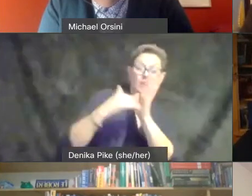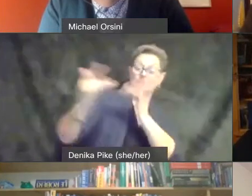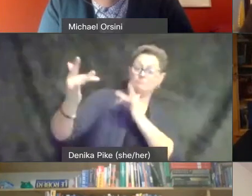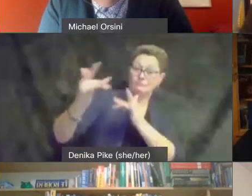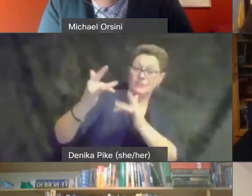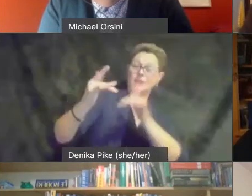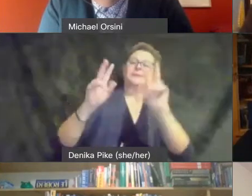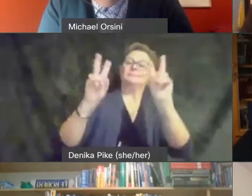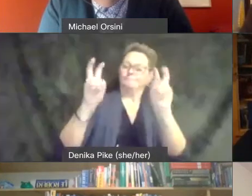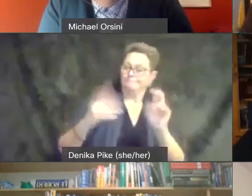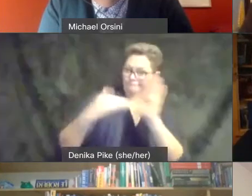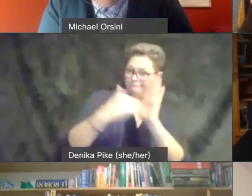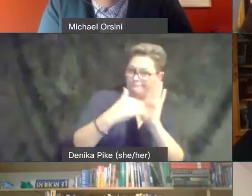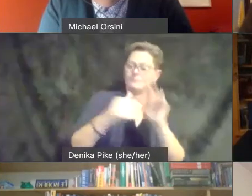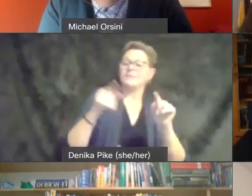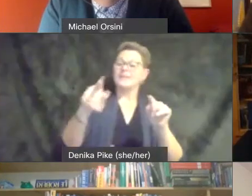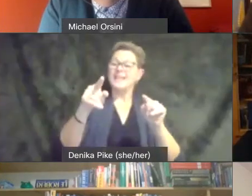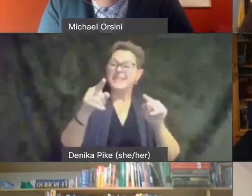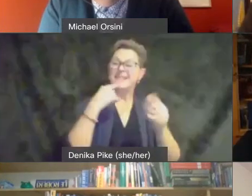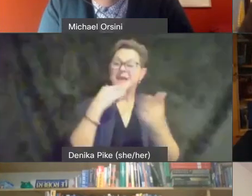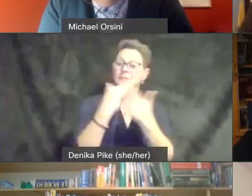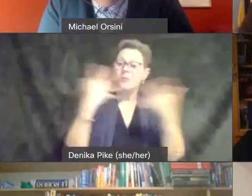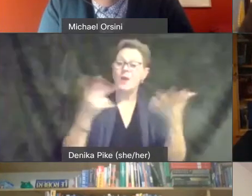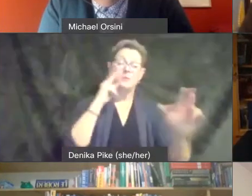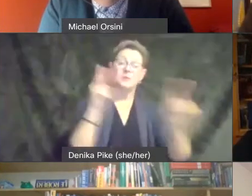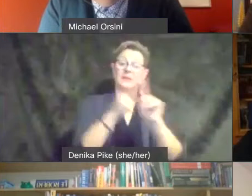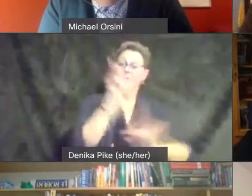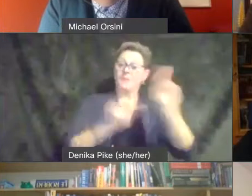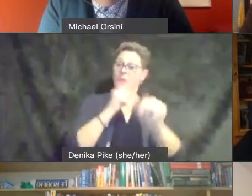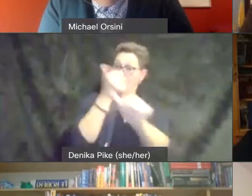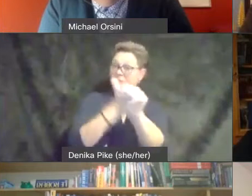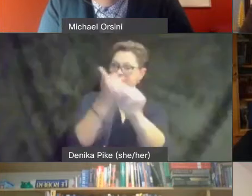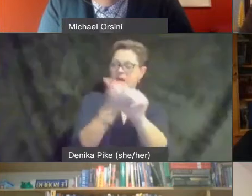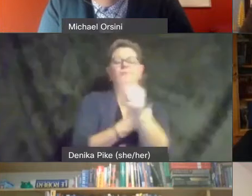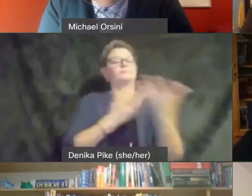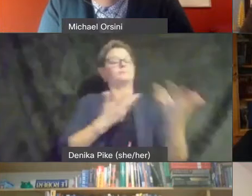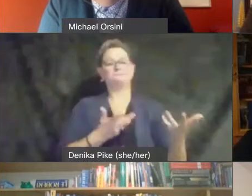Is work highlights in particular, the perspectives of people who are typically marginalized from policy making.